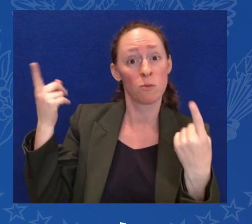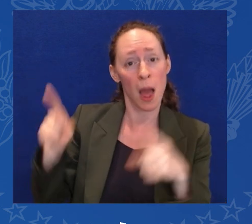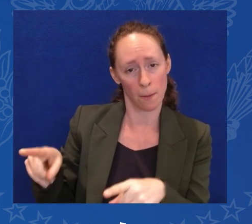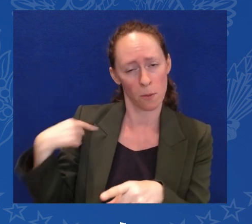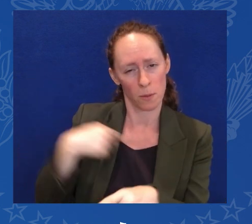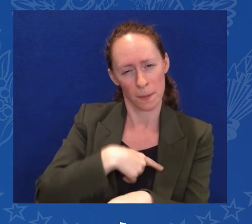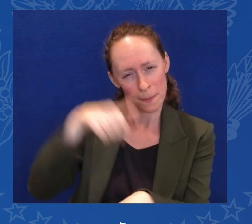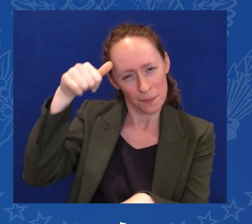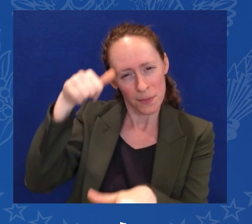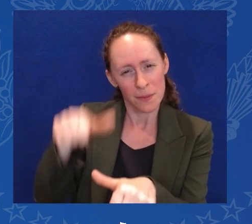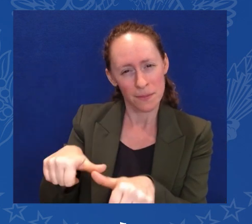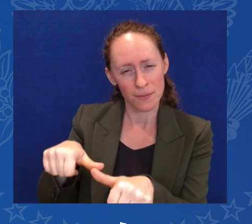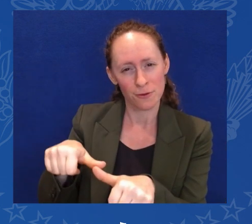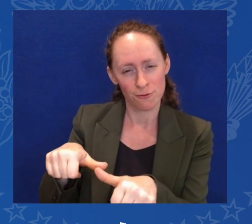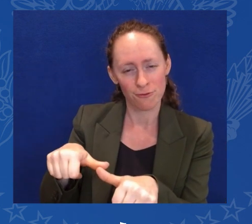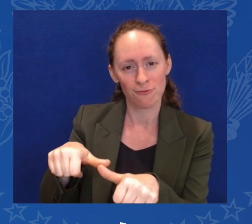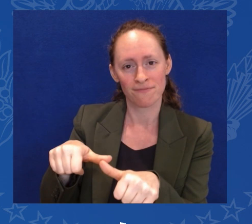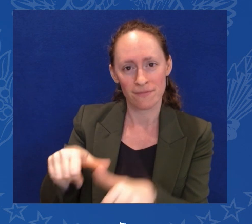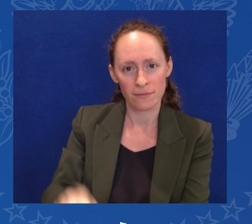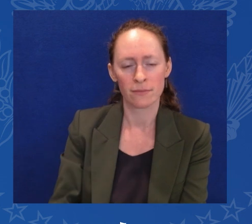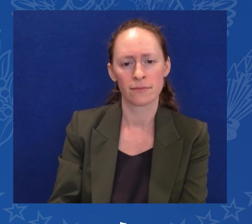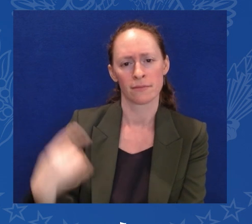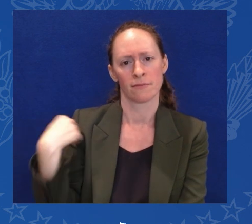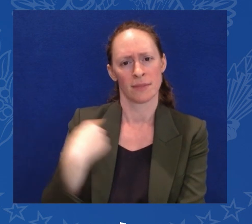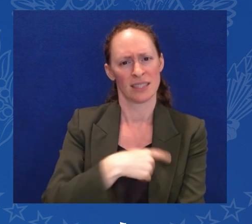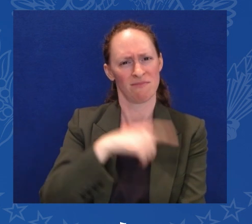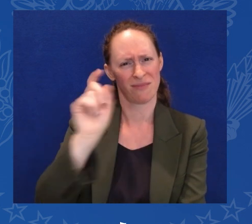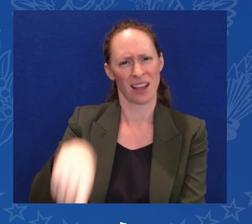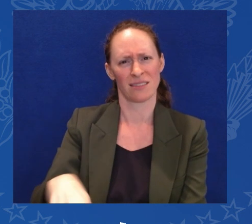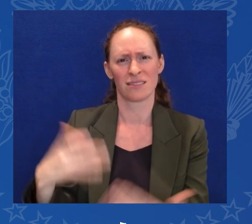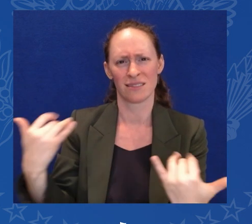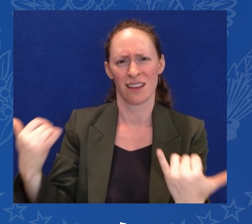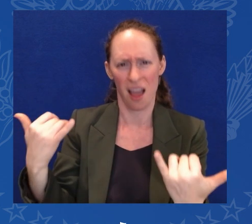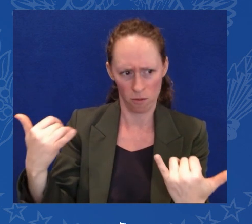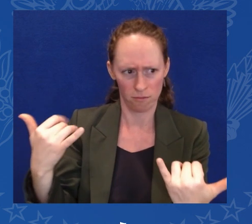and to honor the courage of those who called upon on our nation